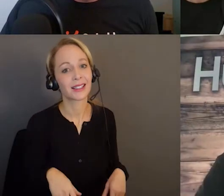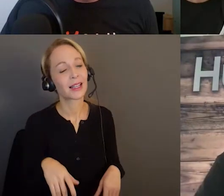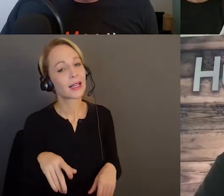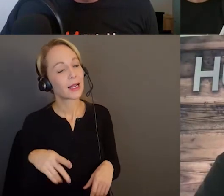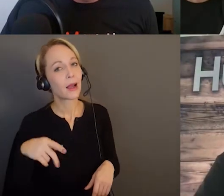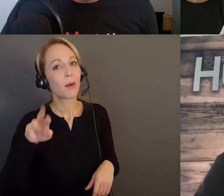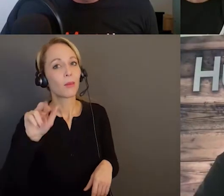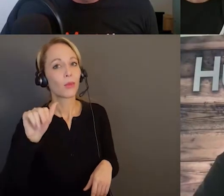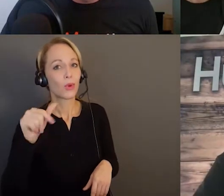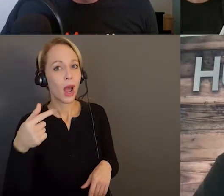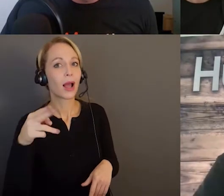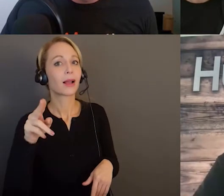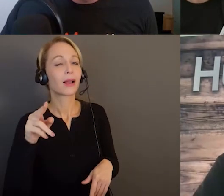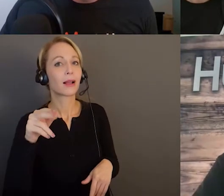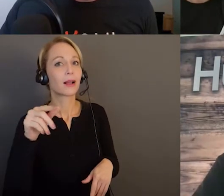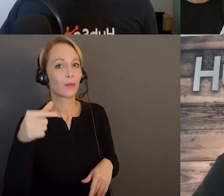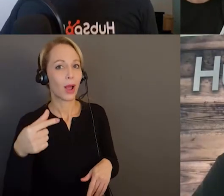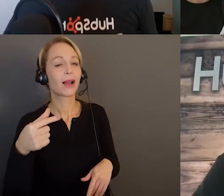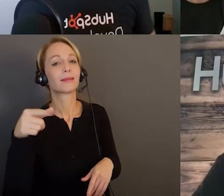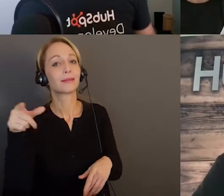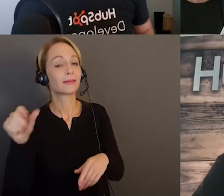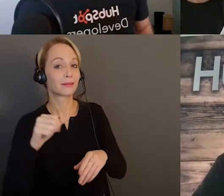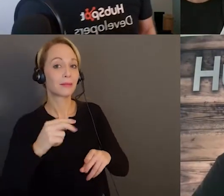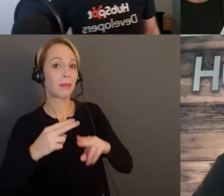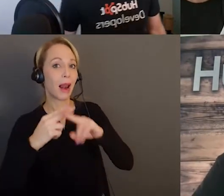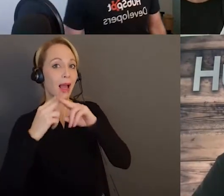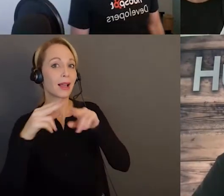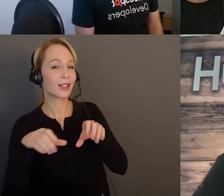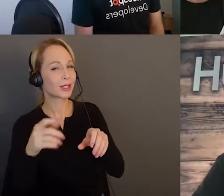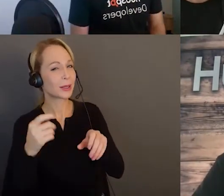YEAH, SOME BLOCKING ACTIONS AREA TRICKY THING.